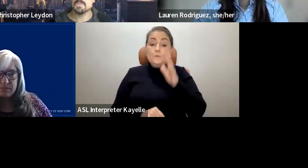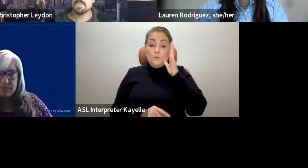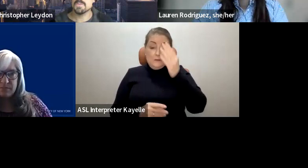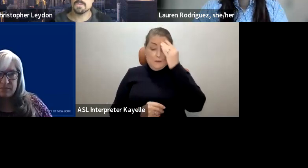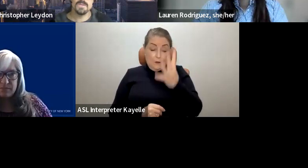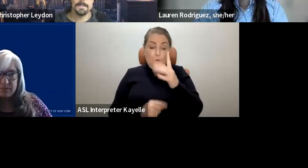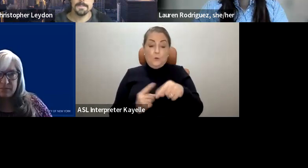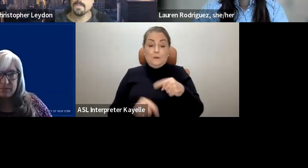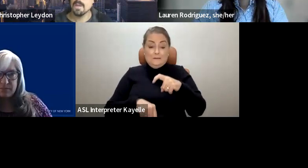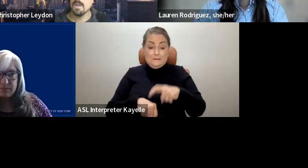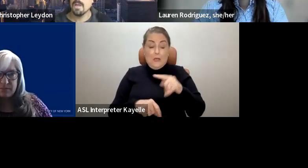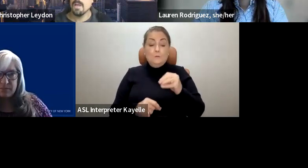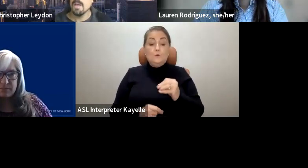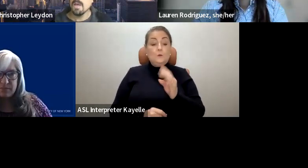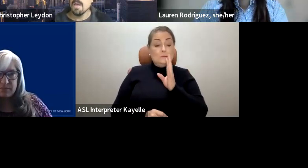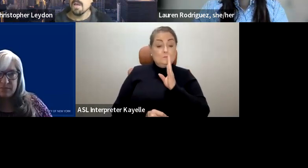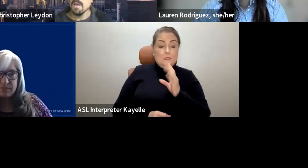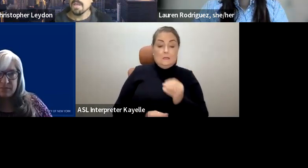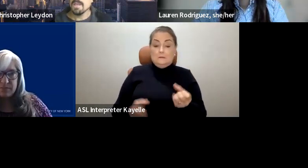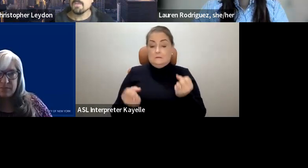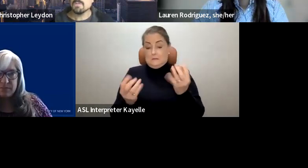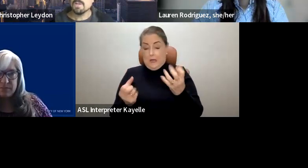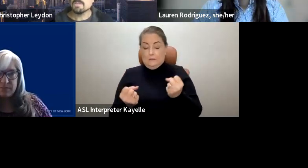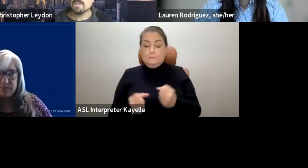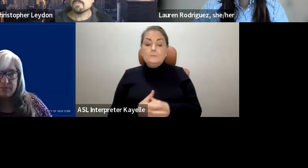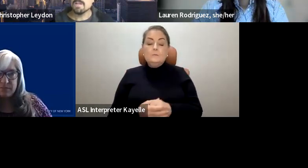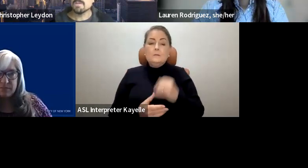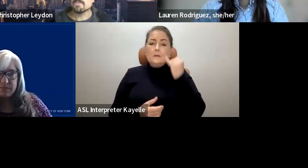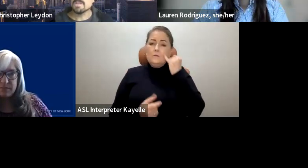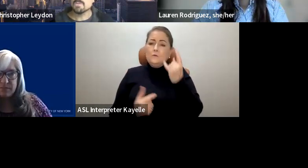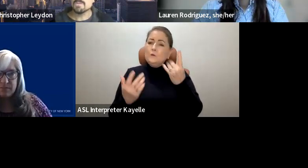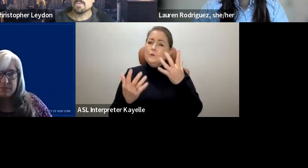speak or something. If you'd like to share relevant resources